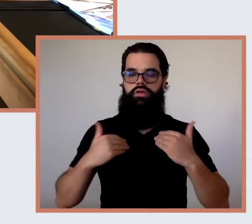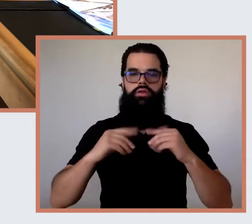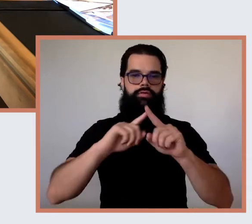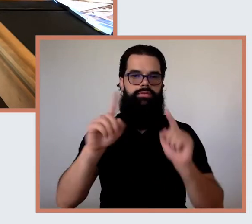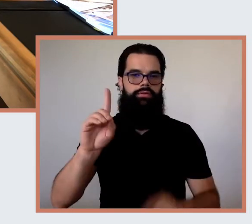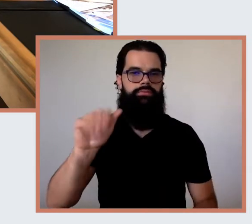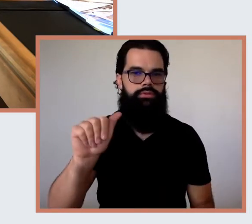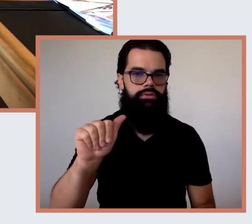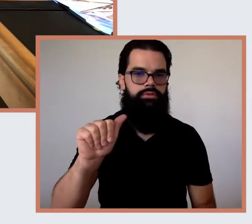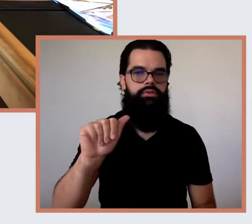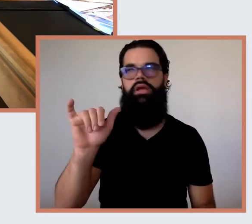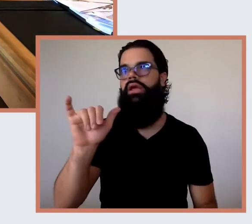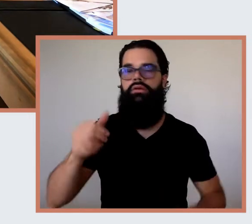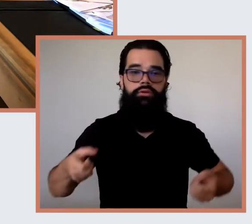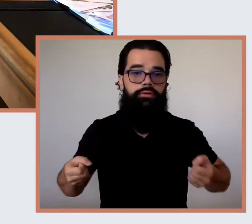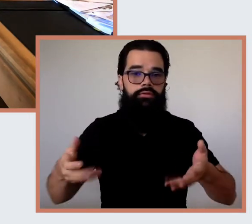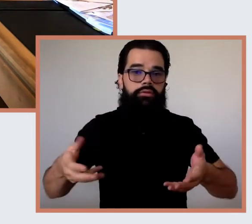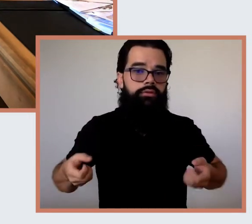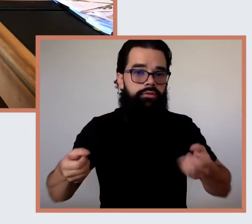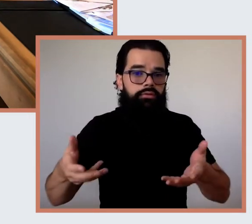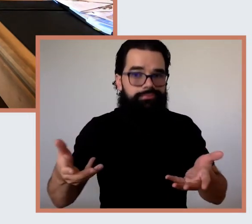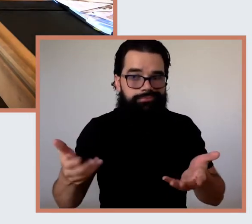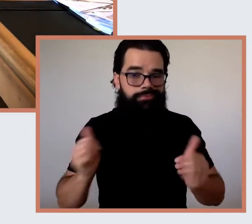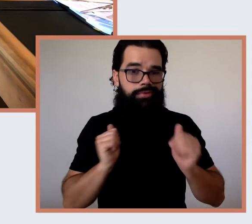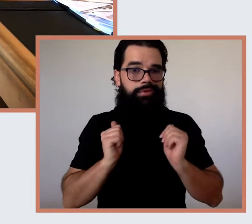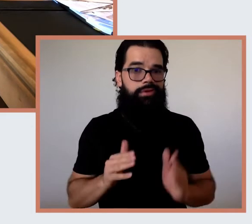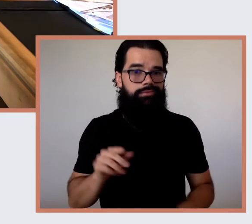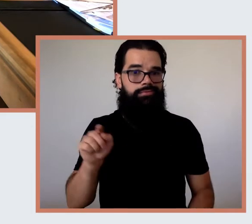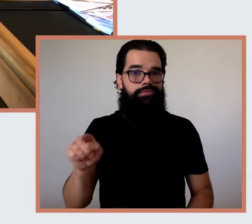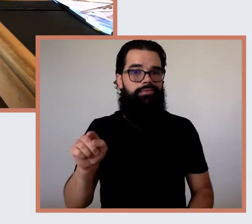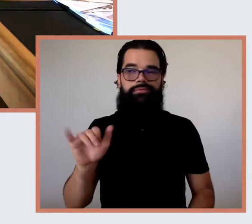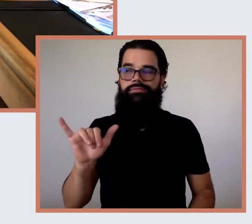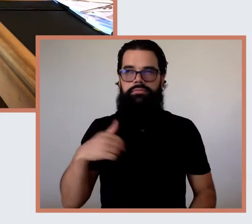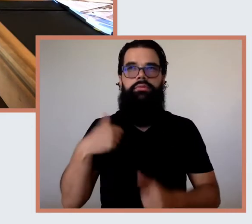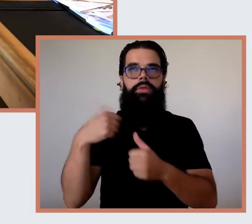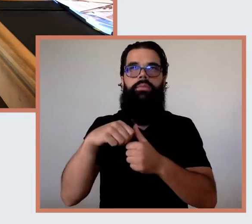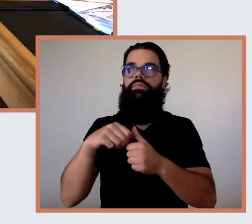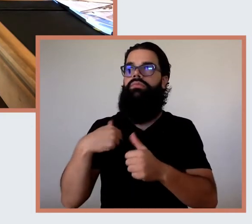Like I'm sure it happens with actors with disabilities, actors who were in wheelchairs actors, you know, actors who,